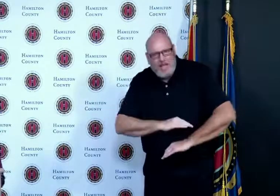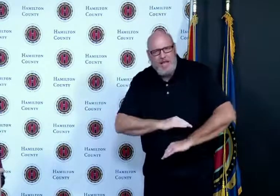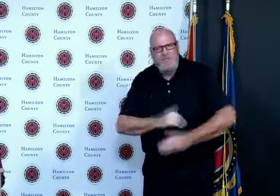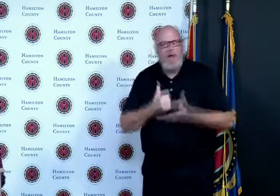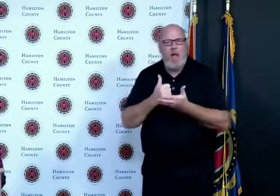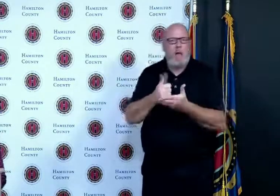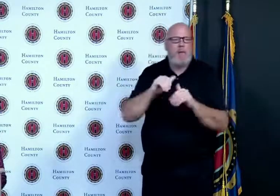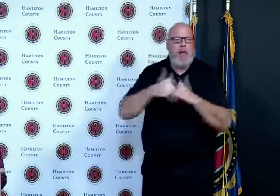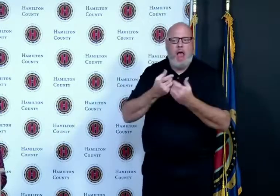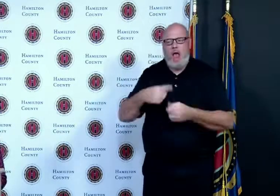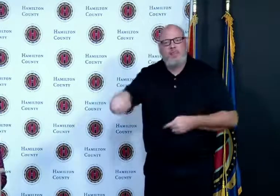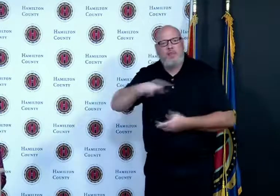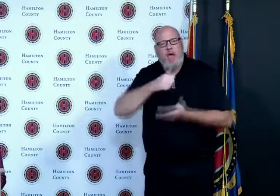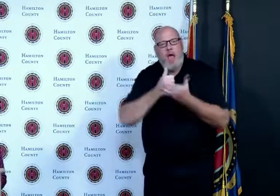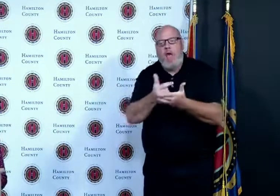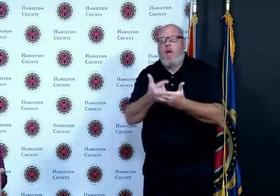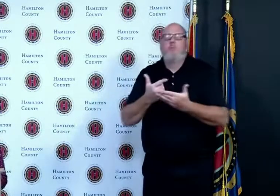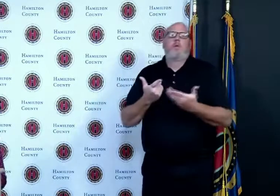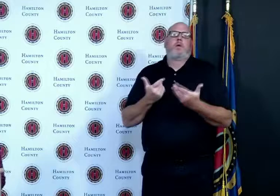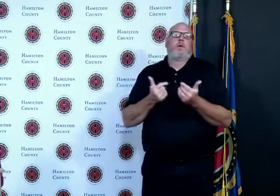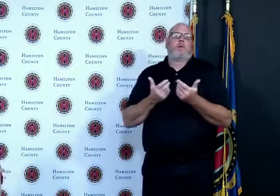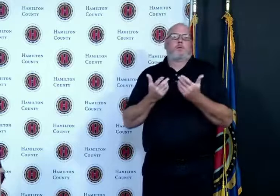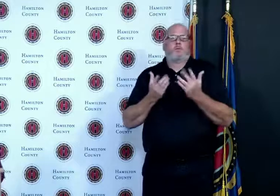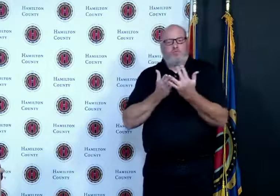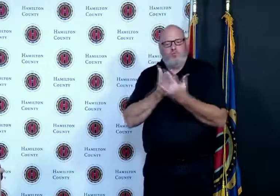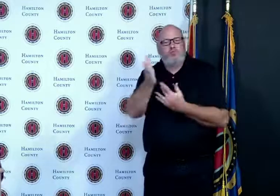I'm going to introduce them now we're going to go to Greg and then go back to them